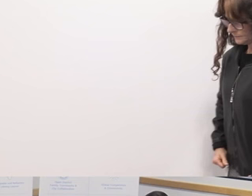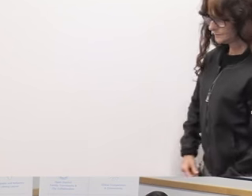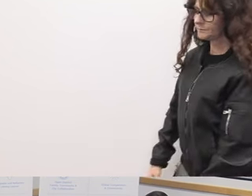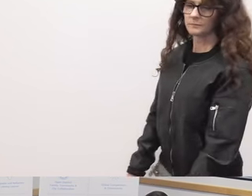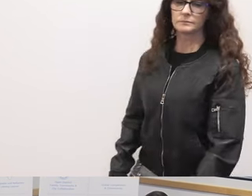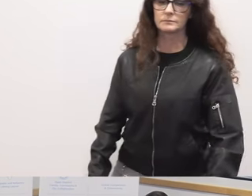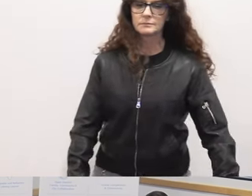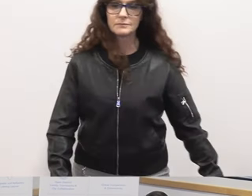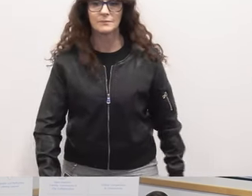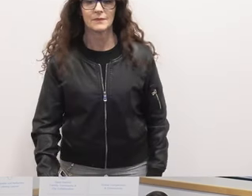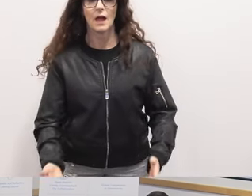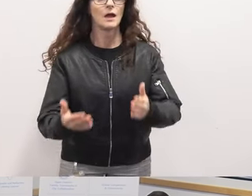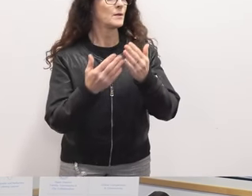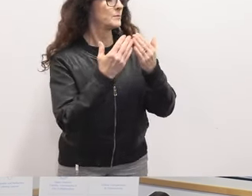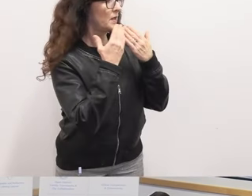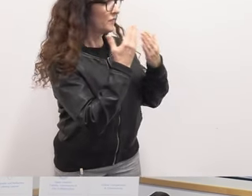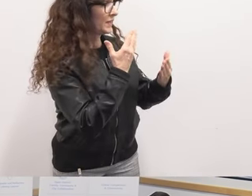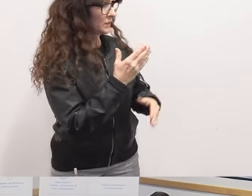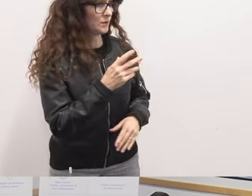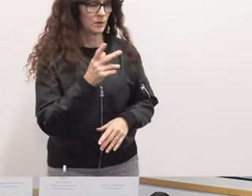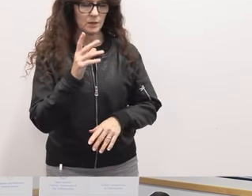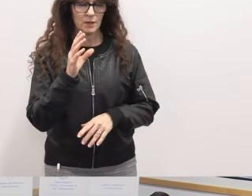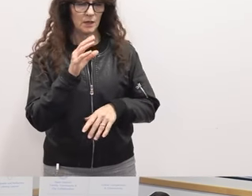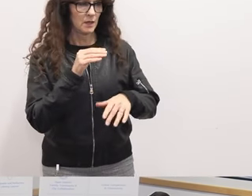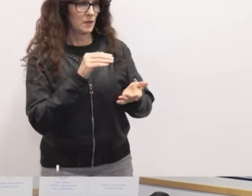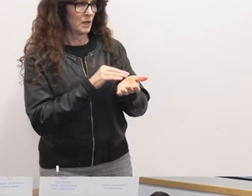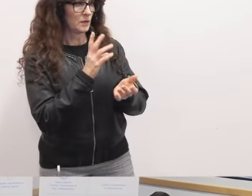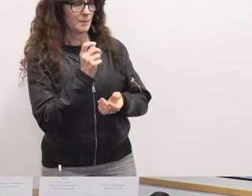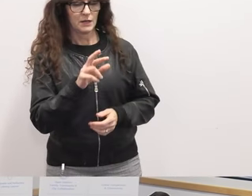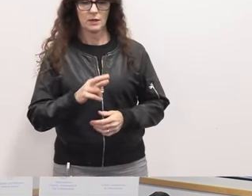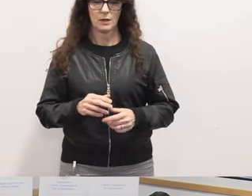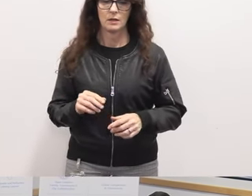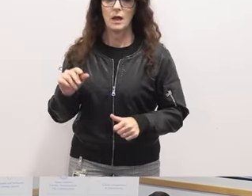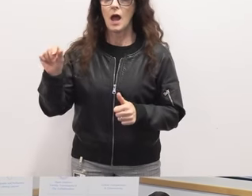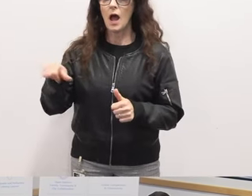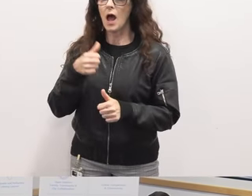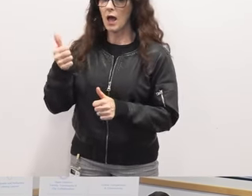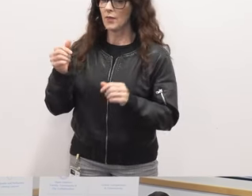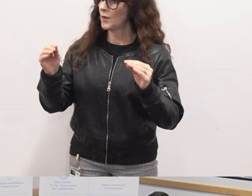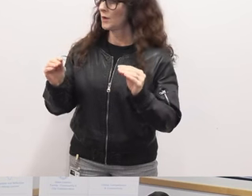[AJ Crabill] Other curiosities, other questions, clarifications before we dive into the work?